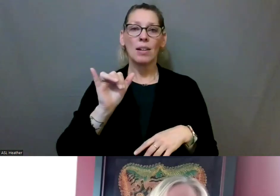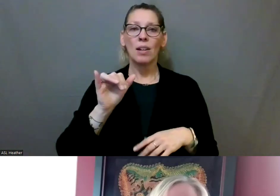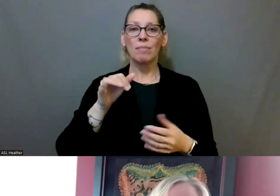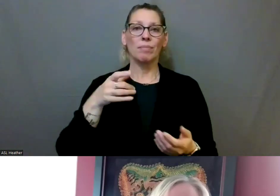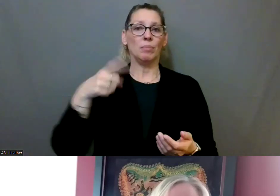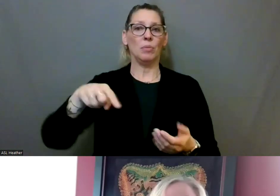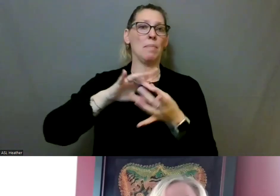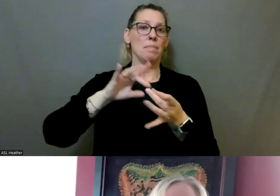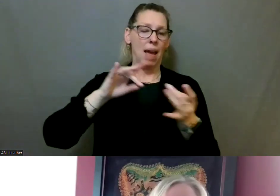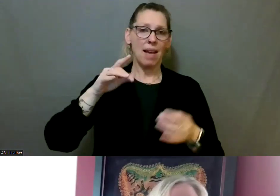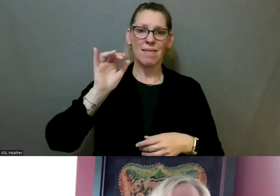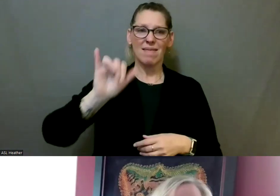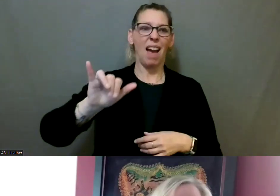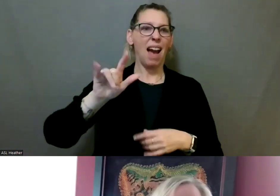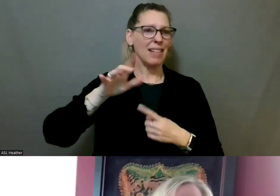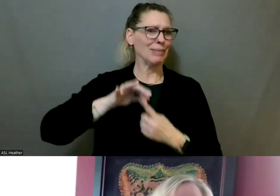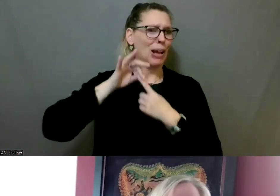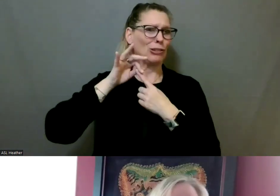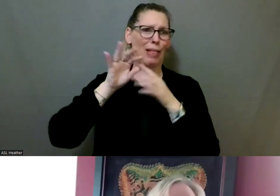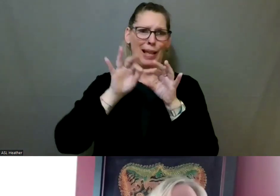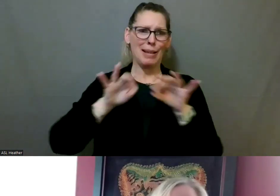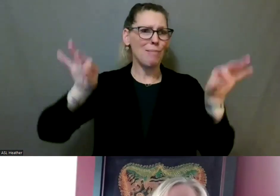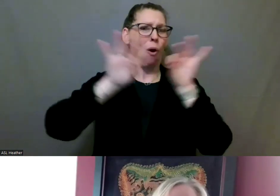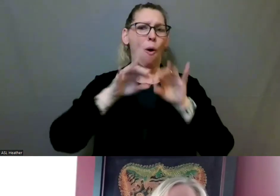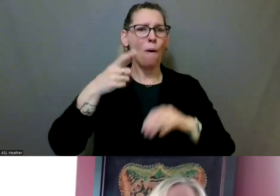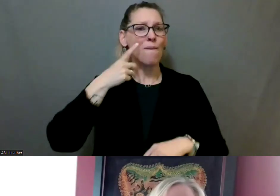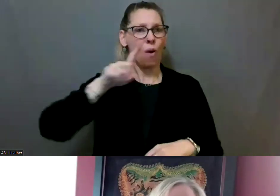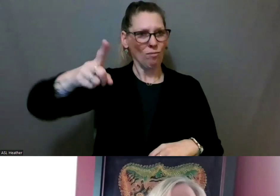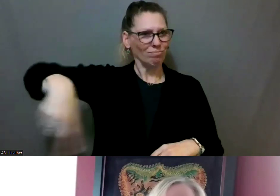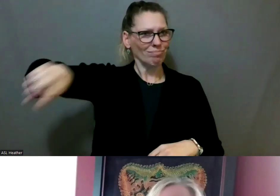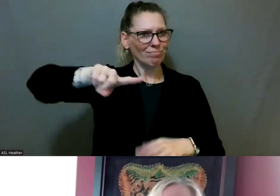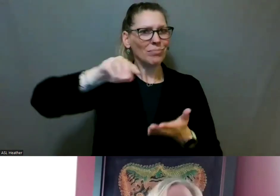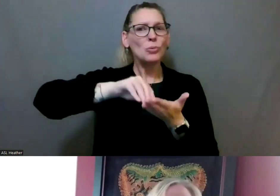there for us? That's especially important for students, whether groups of students or